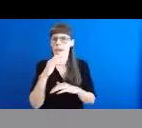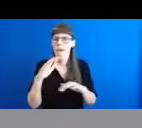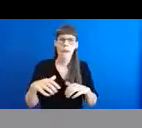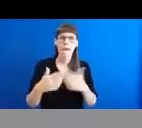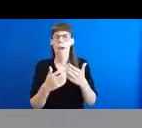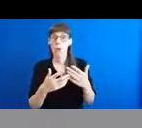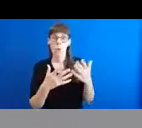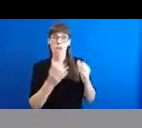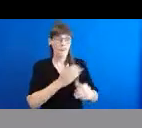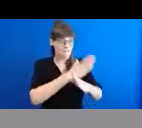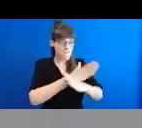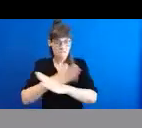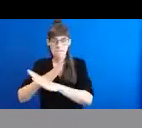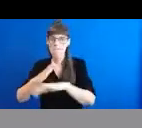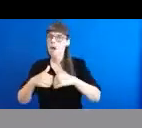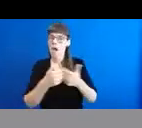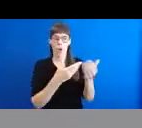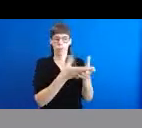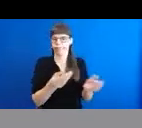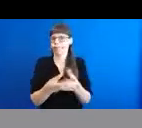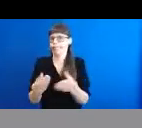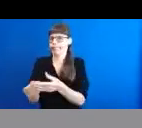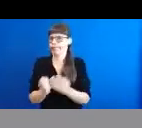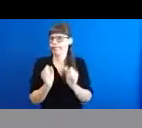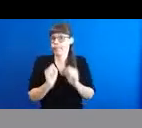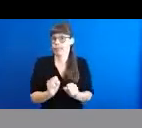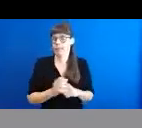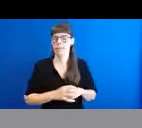creativity are required to put in place specific actions for addressing